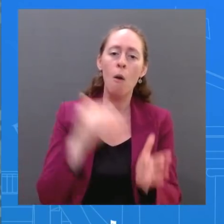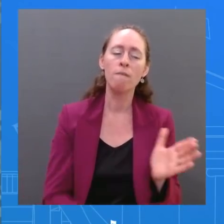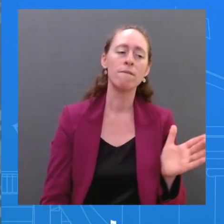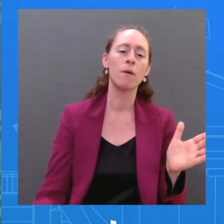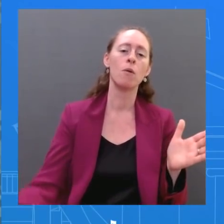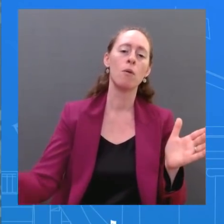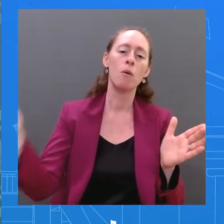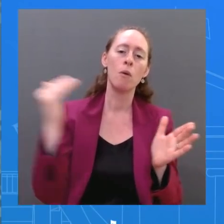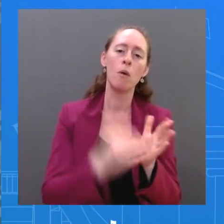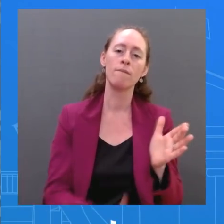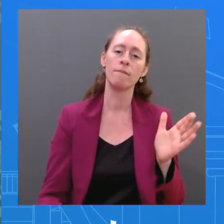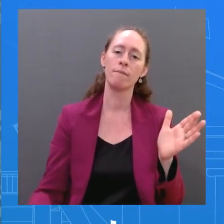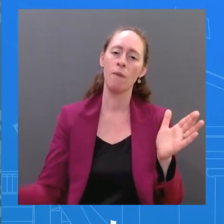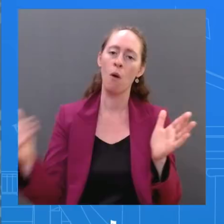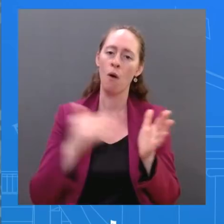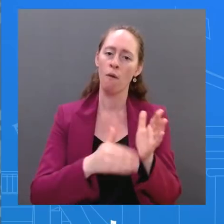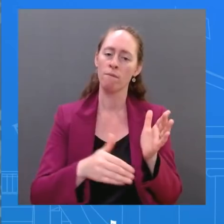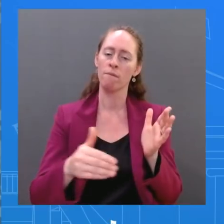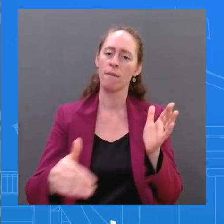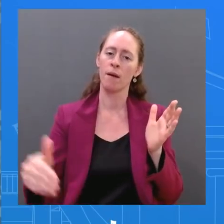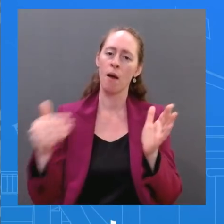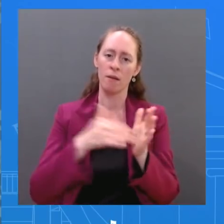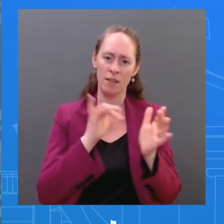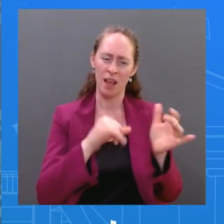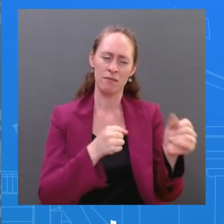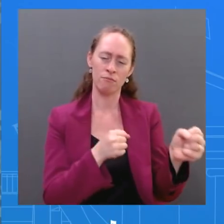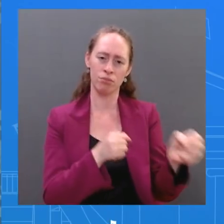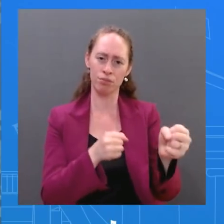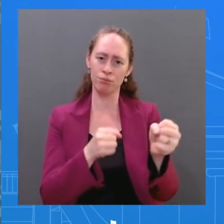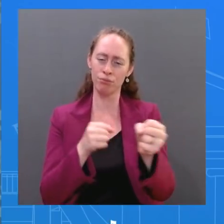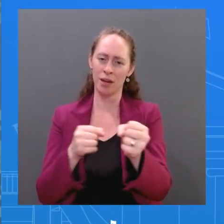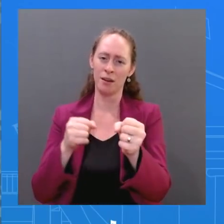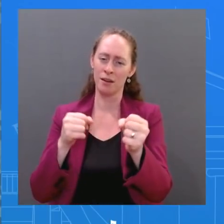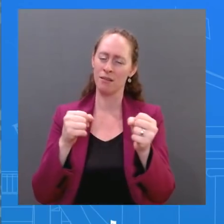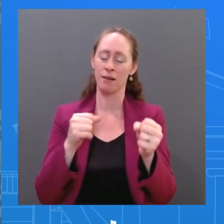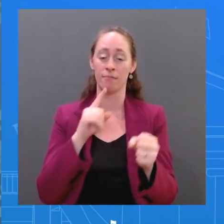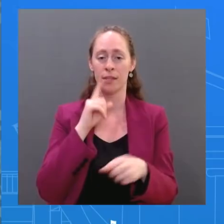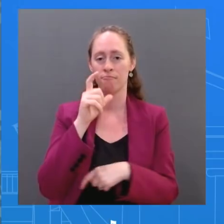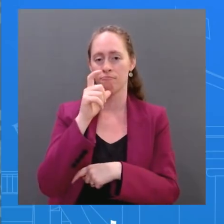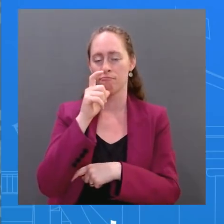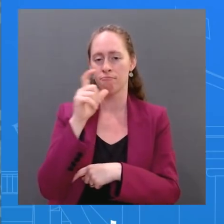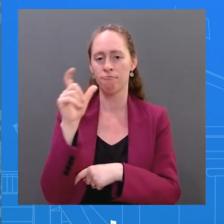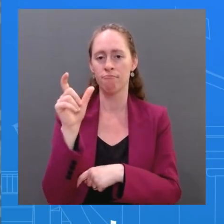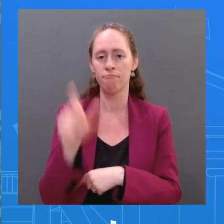what it's done to families and communities. These are assault rifles that, you know --